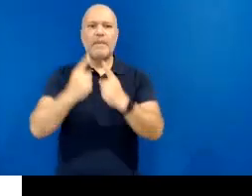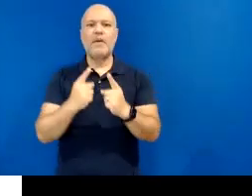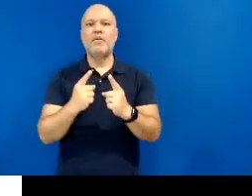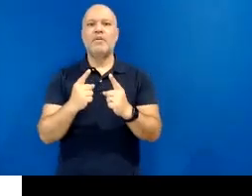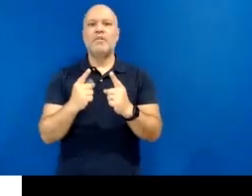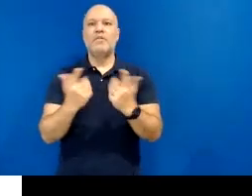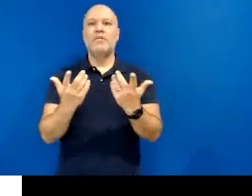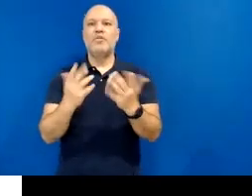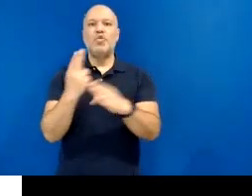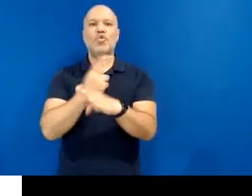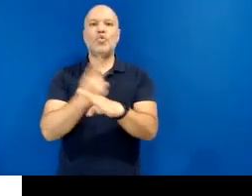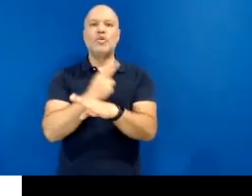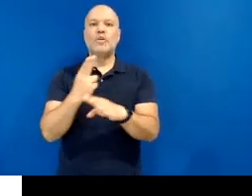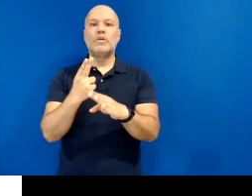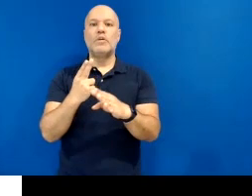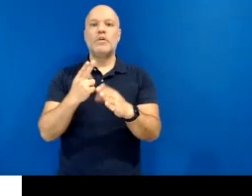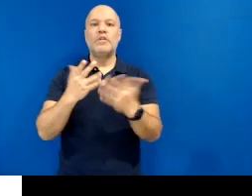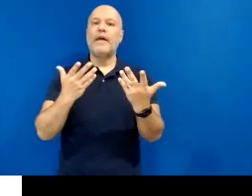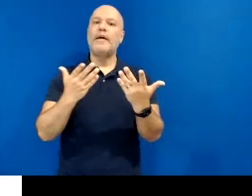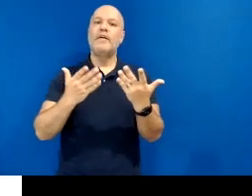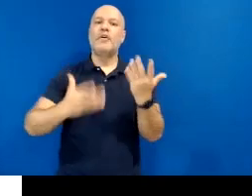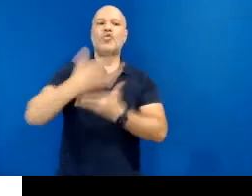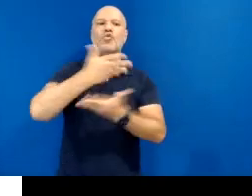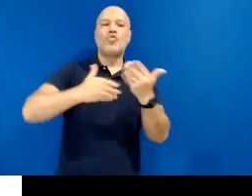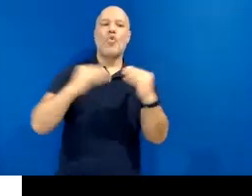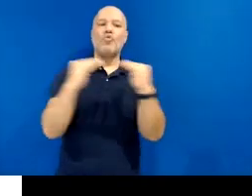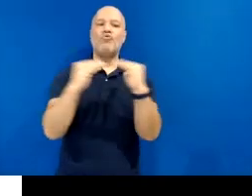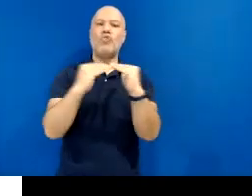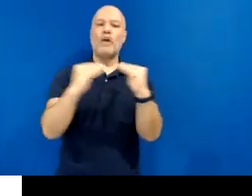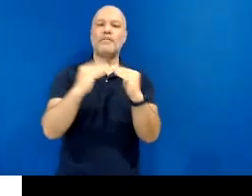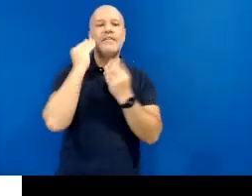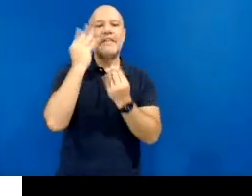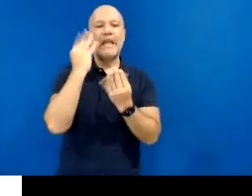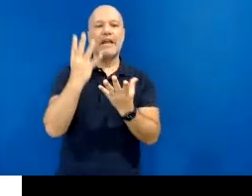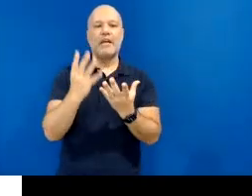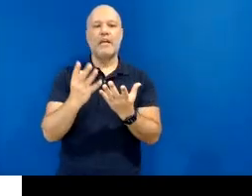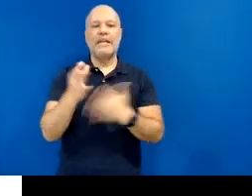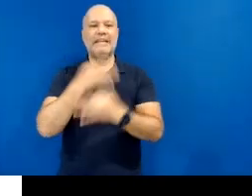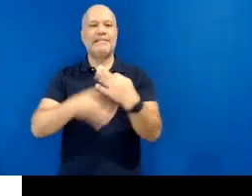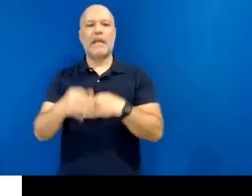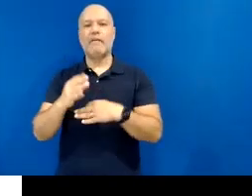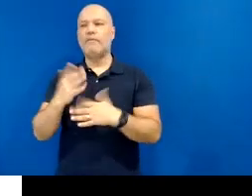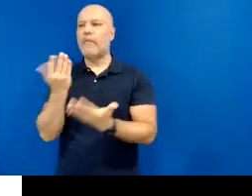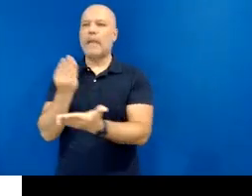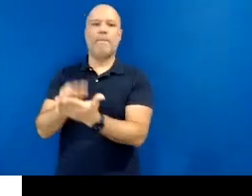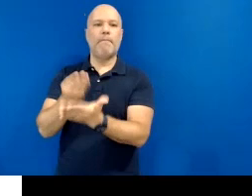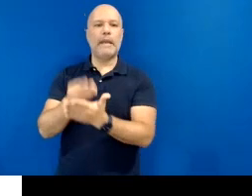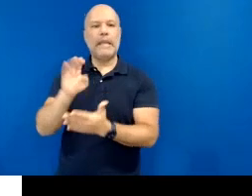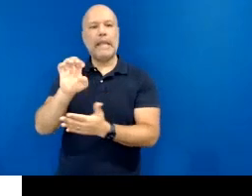data, like for analysis, right? Versus maybe, I don't know, some type of financial Excel file. Right?